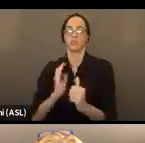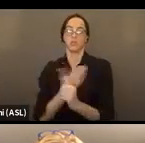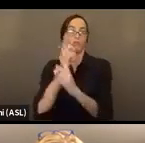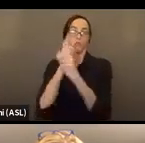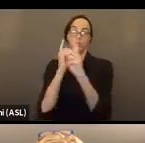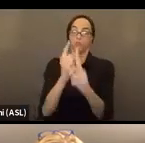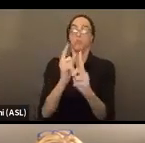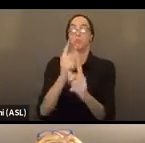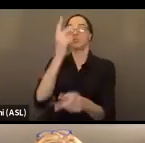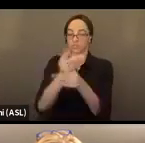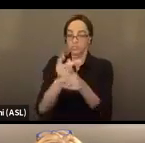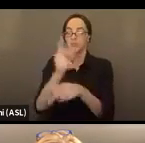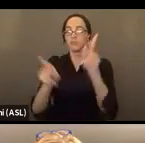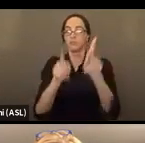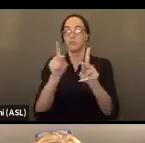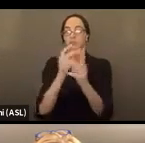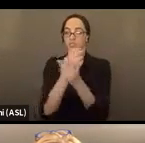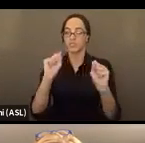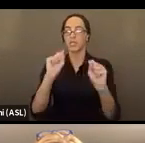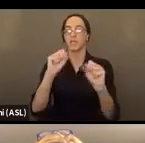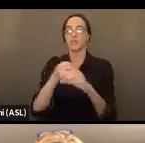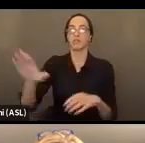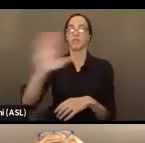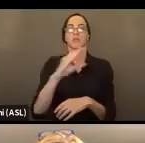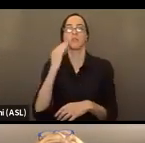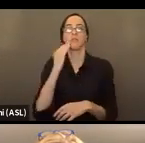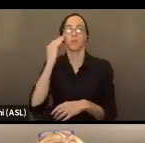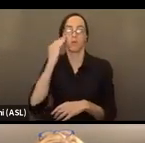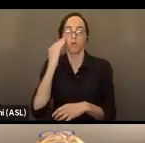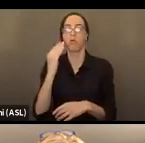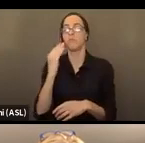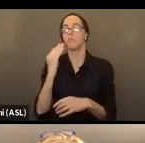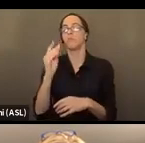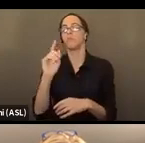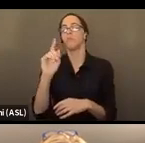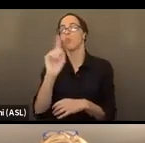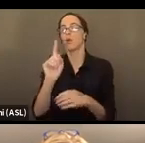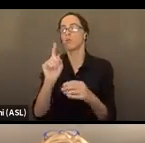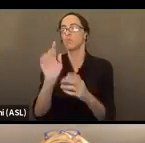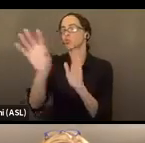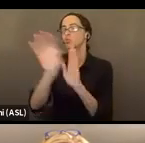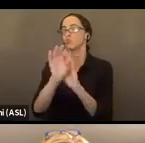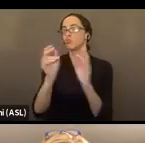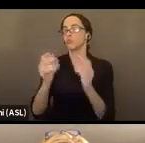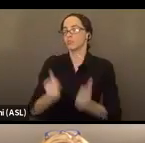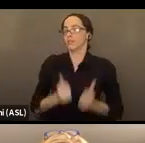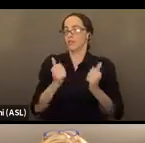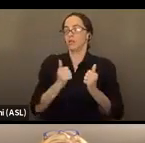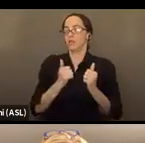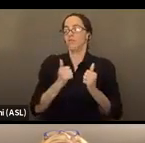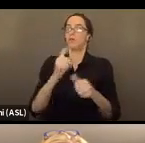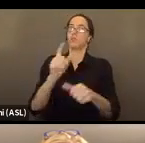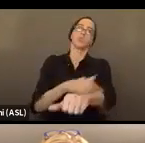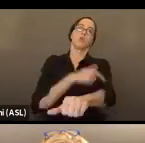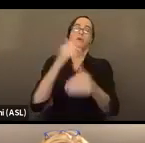but at home primarily for as long as they can um in-home supportive services uh my humphrey is in